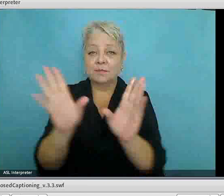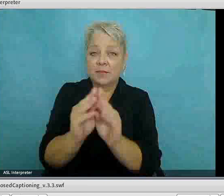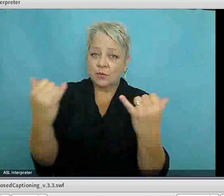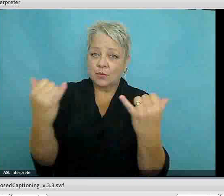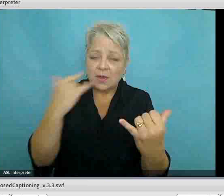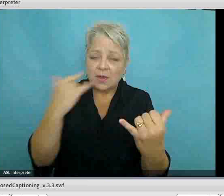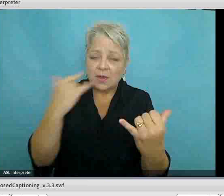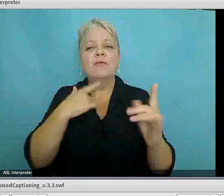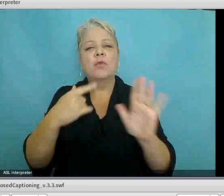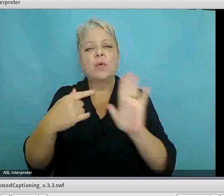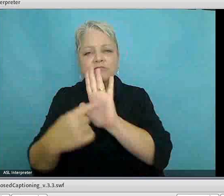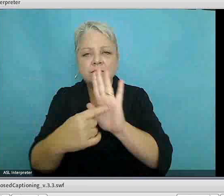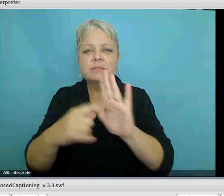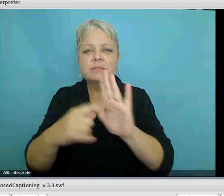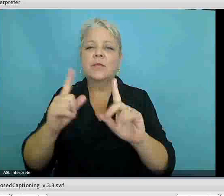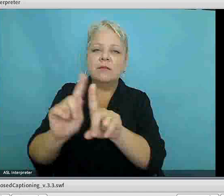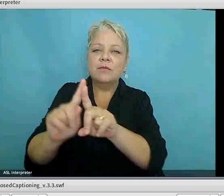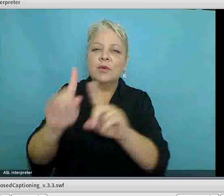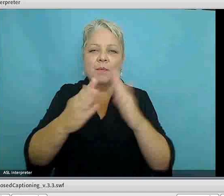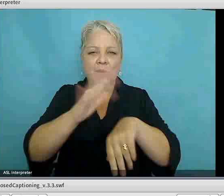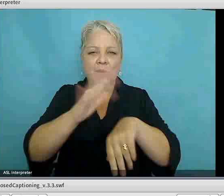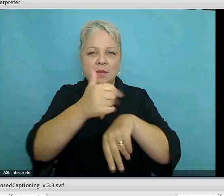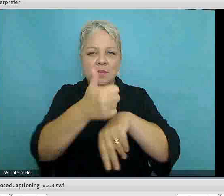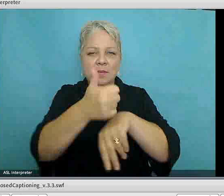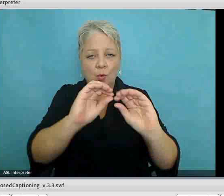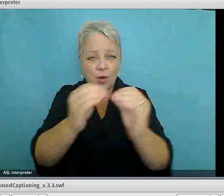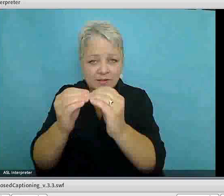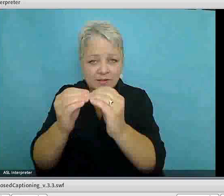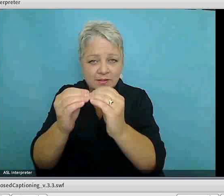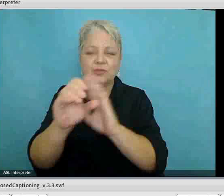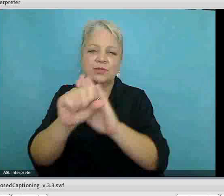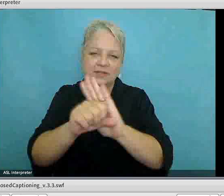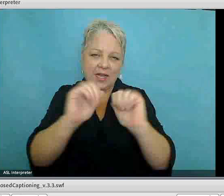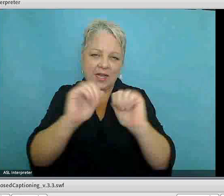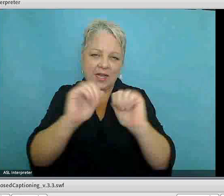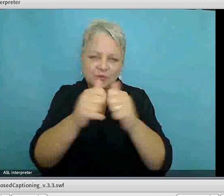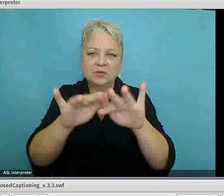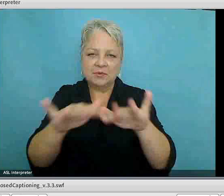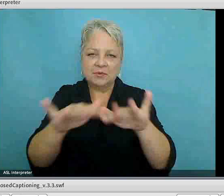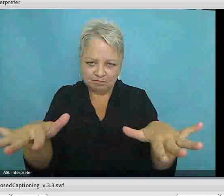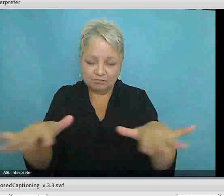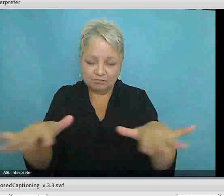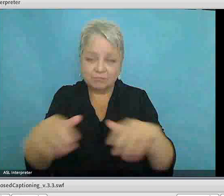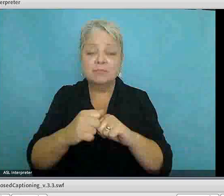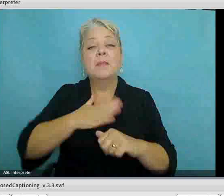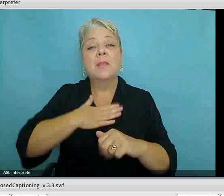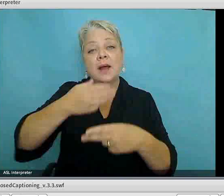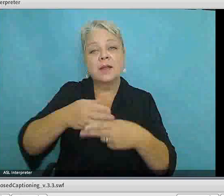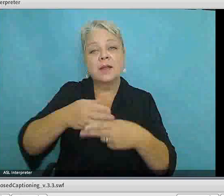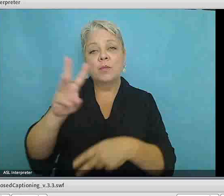My name is Wendy Trafton, and I am with the University of Massachusetts Medical School. I will be your facilitator.